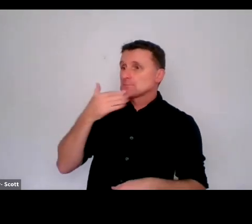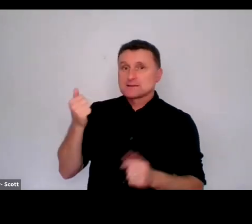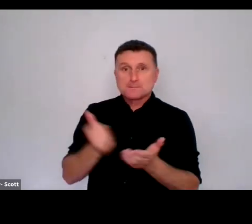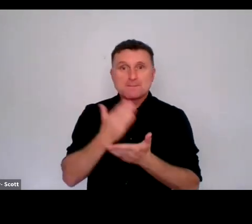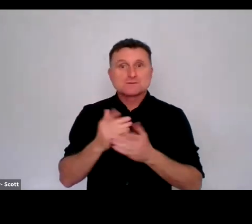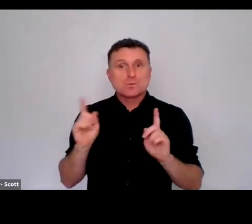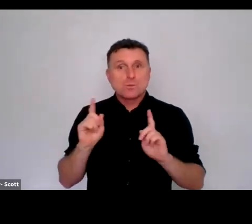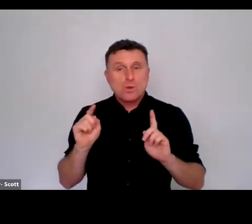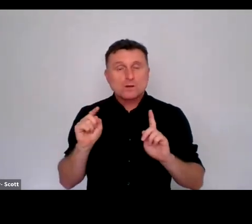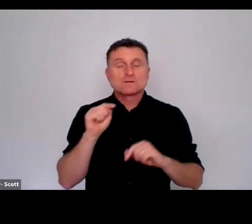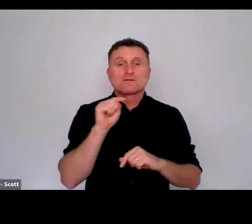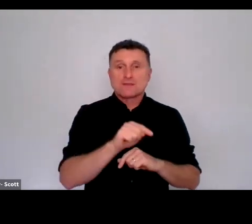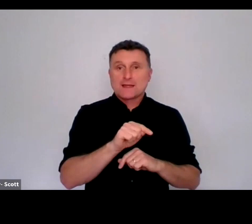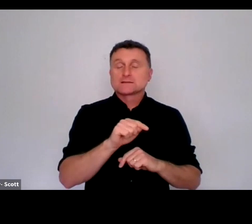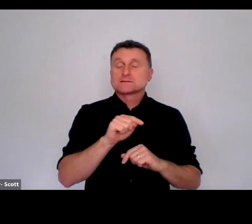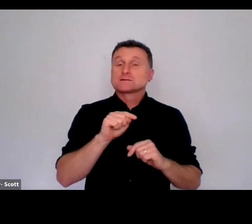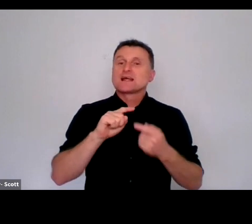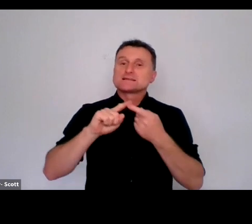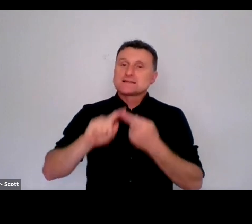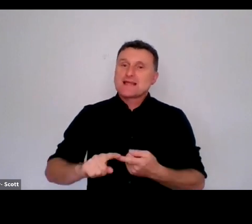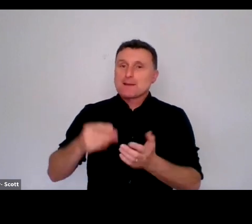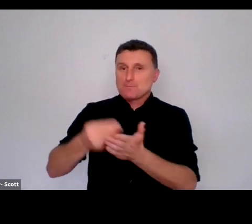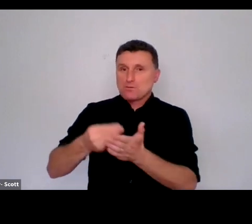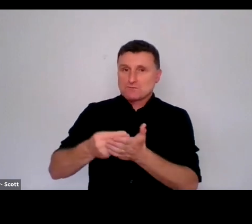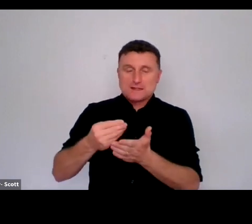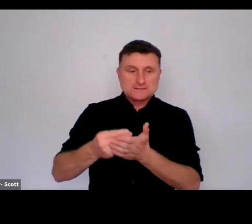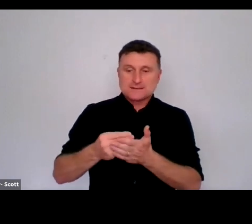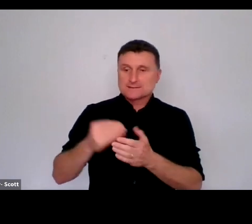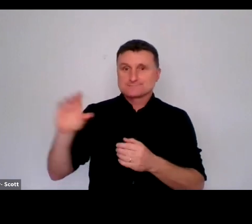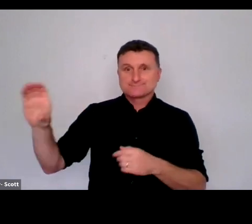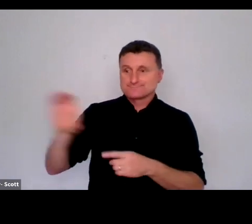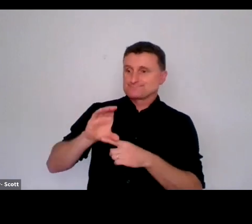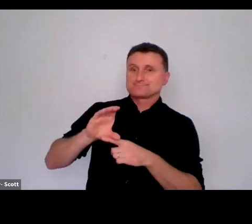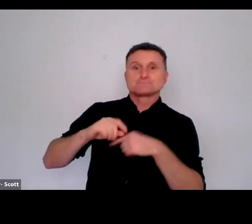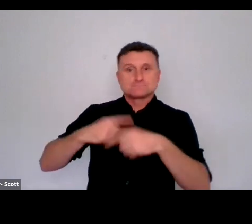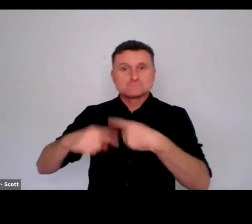what the sustainable funding is that we need so we’re doing a lot of work in that.